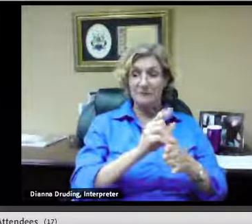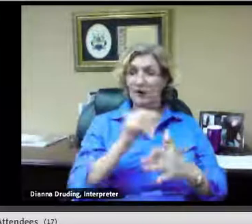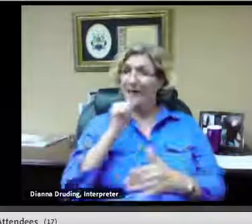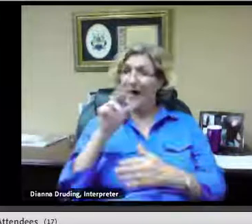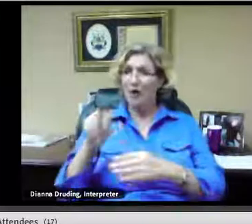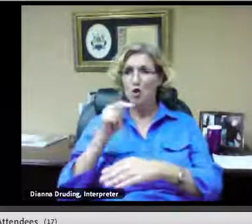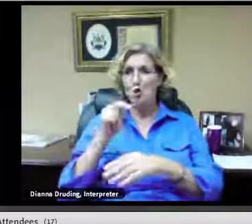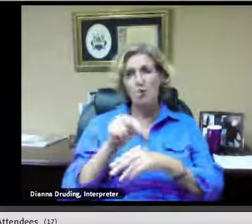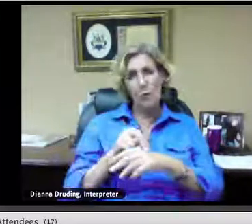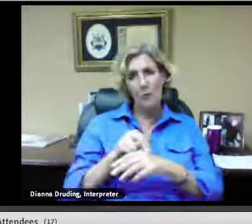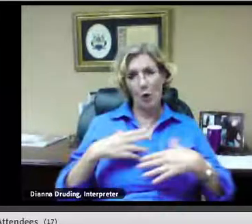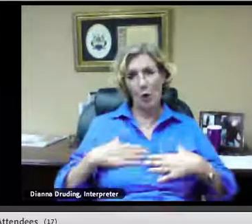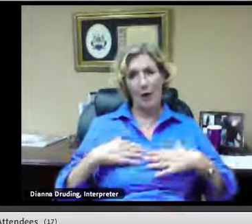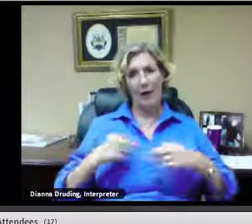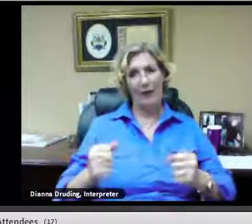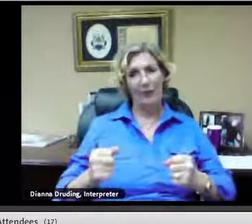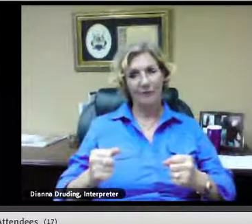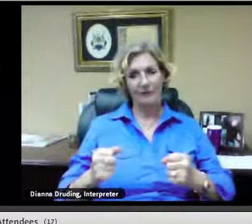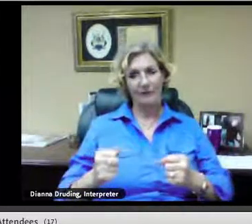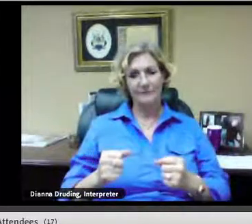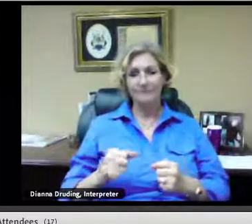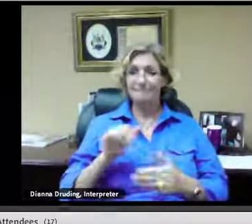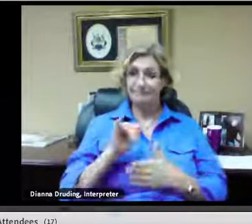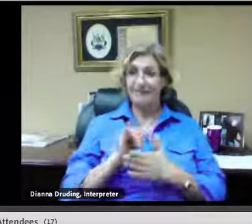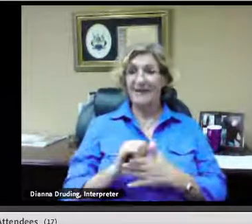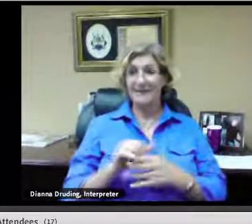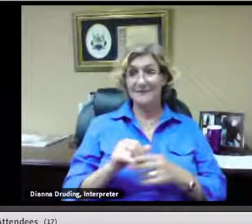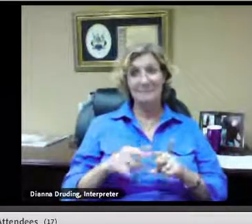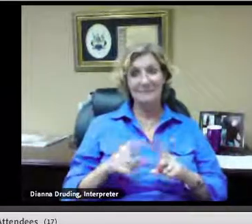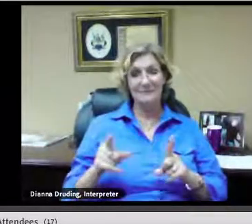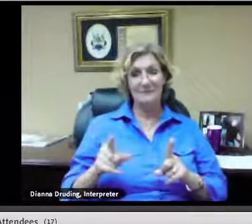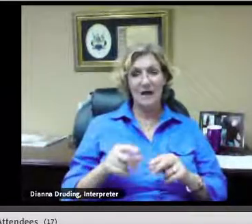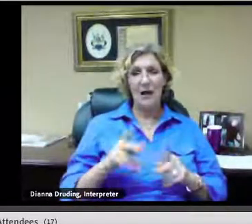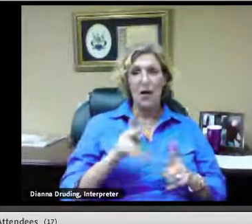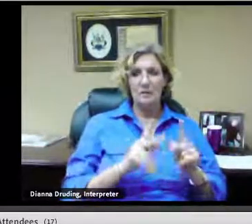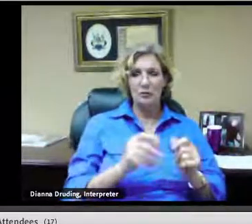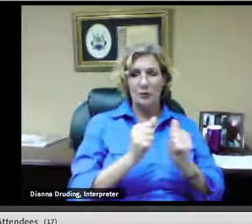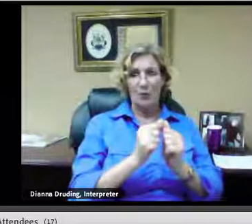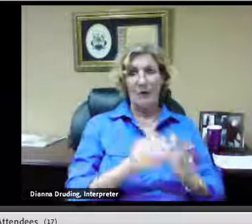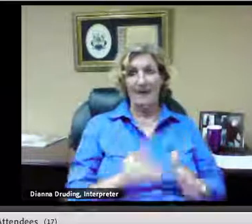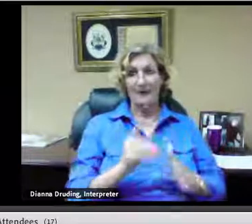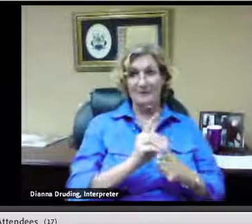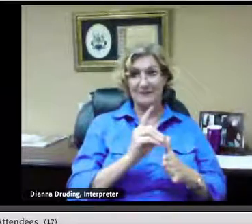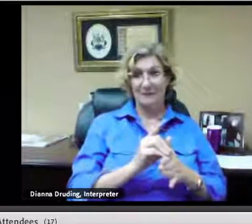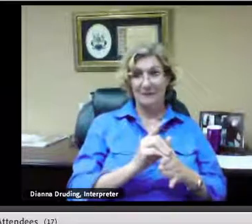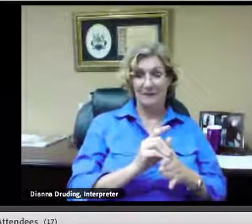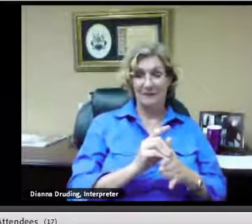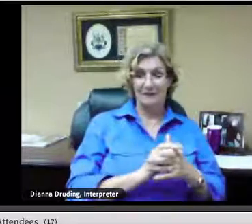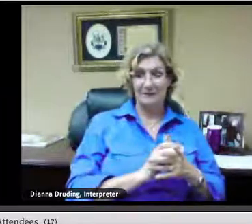you know, person without a disability, number one, that's probably suspect. I'm not sure that there is such a thing because we're all human,